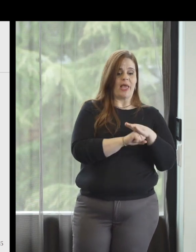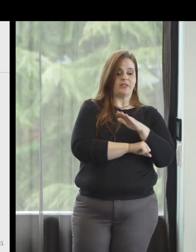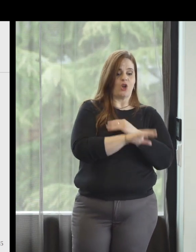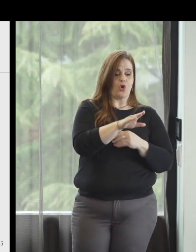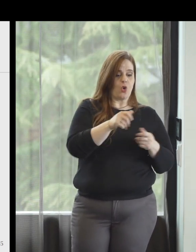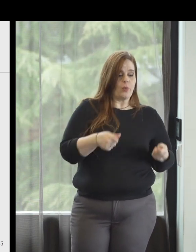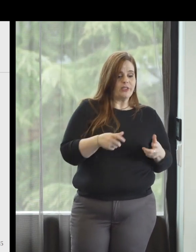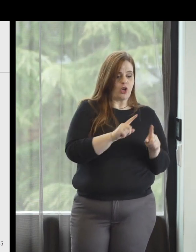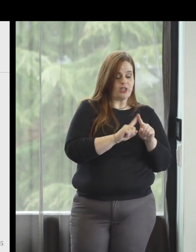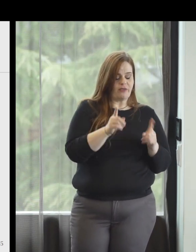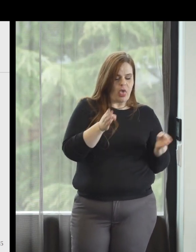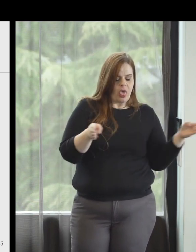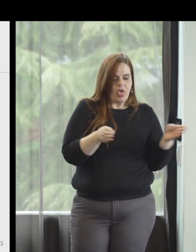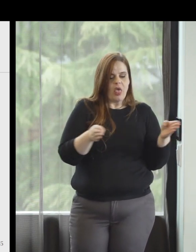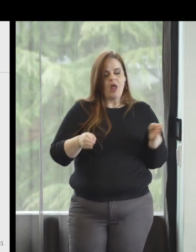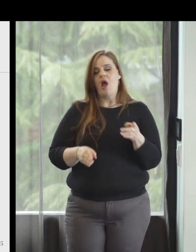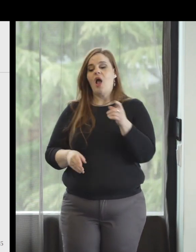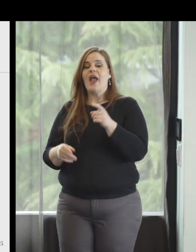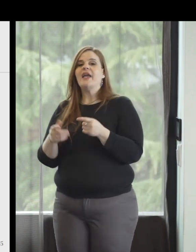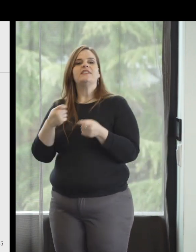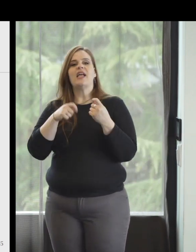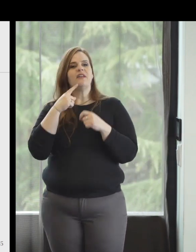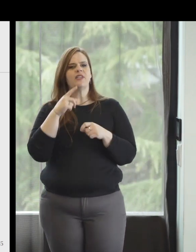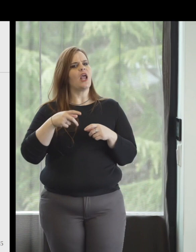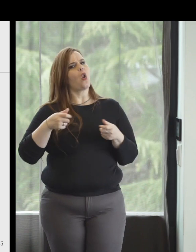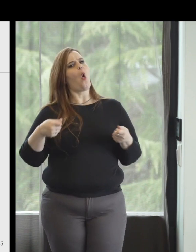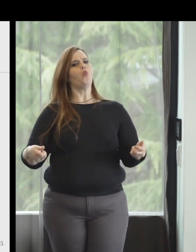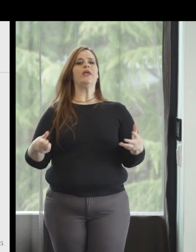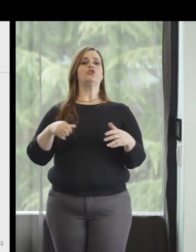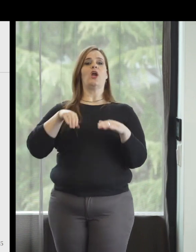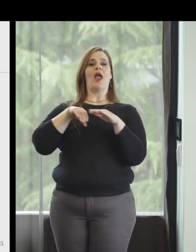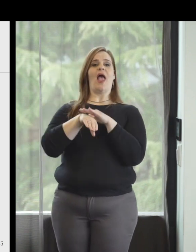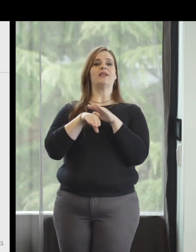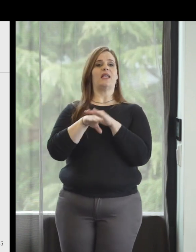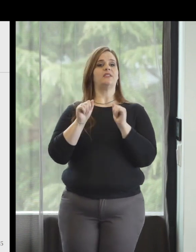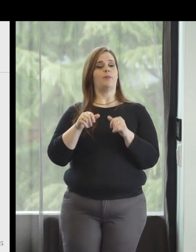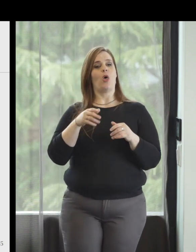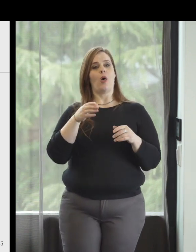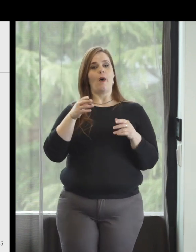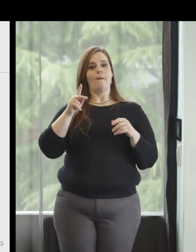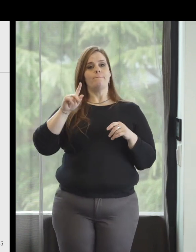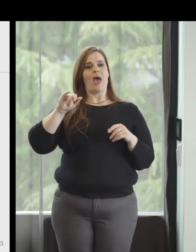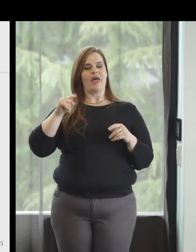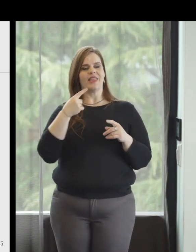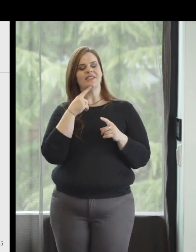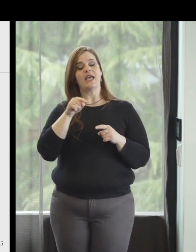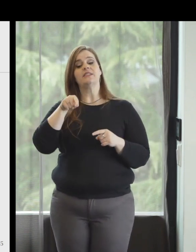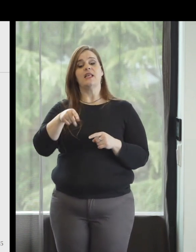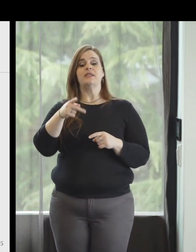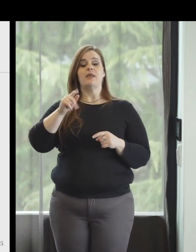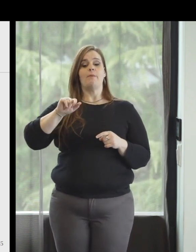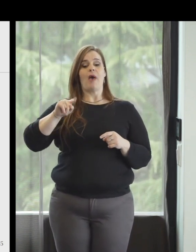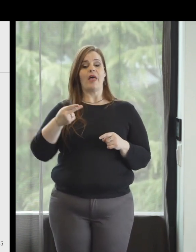wheelchair accessible path it says this is a path that is three foot wide accessible. And then you could